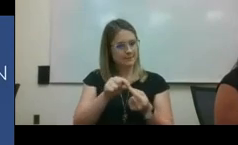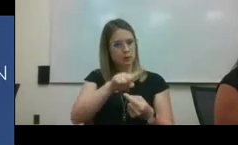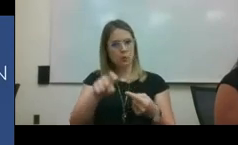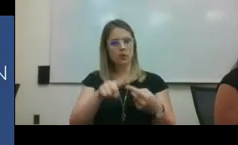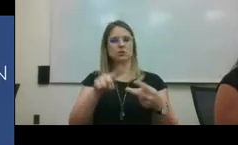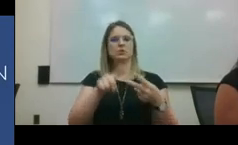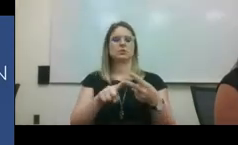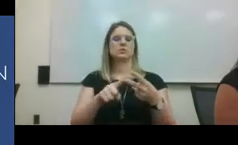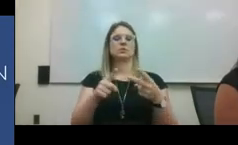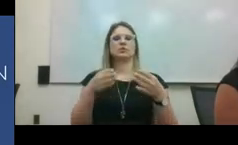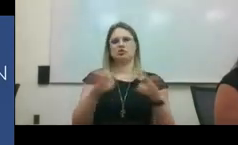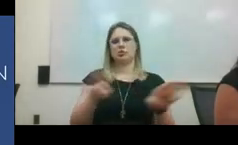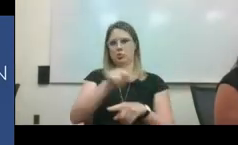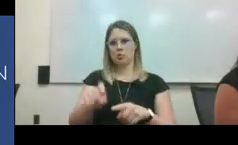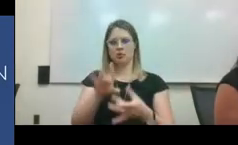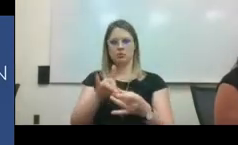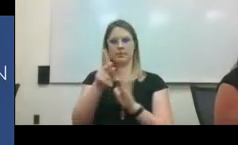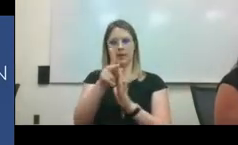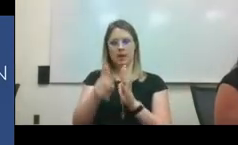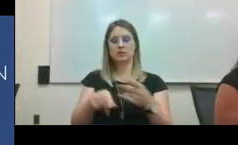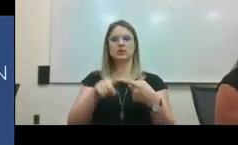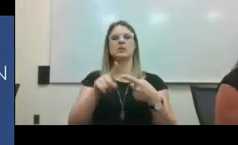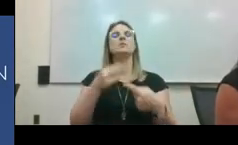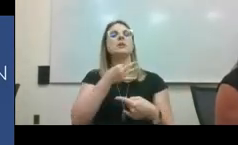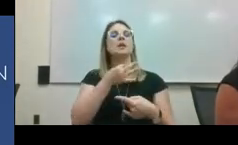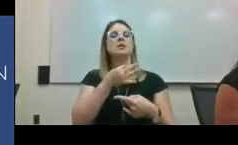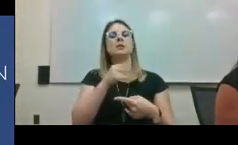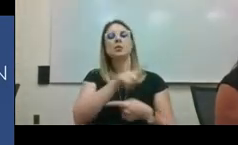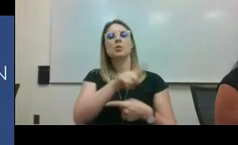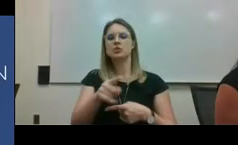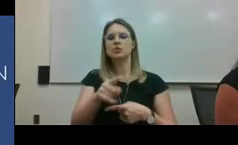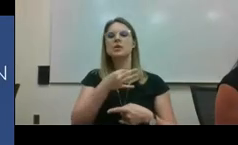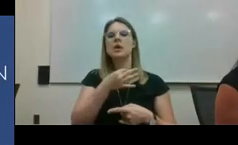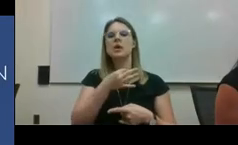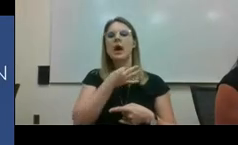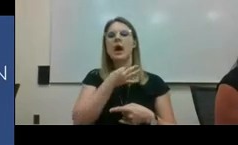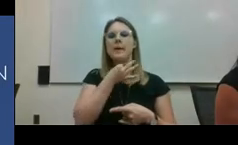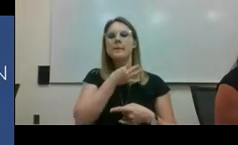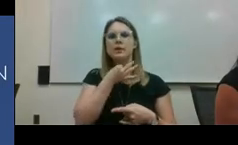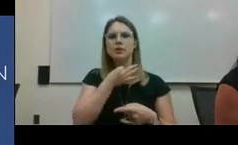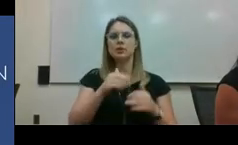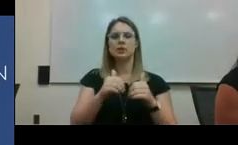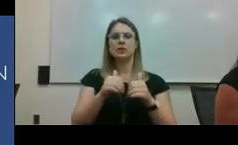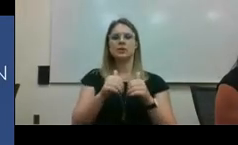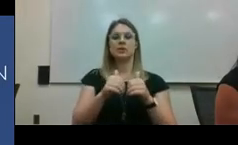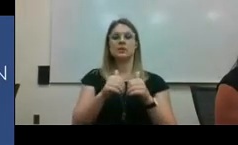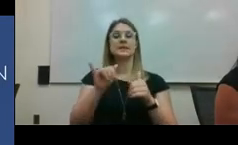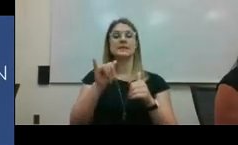The more specific question is about how the results were considered against when a student experience hearing loss.